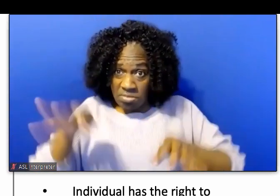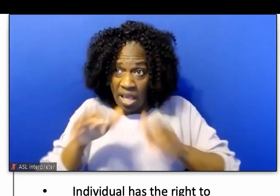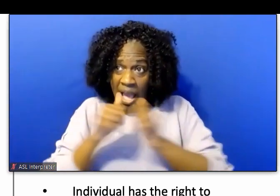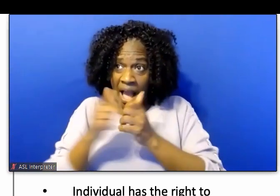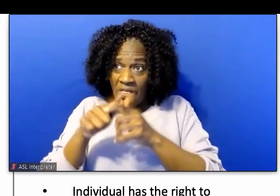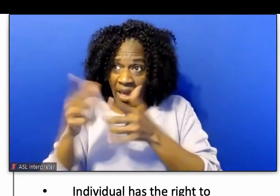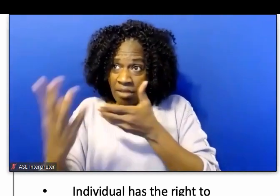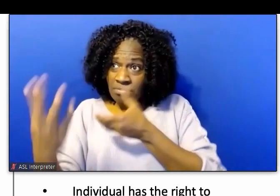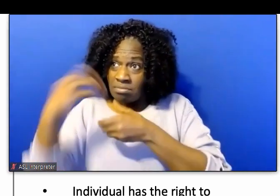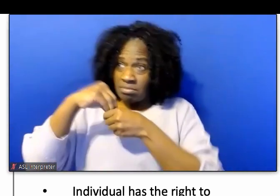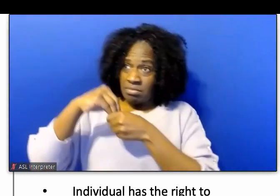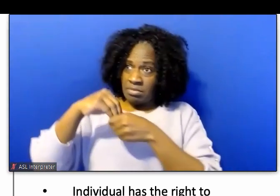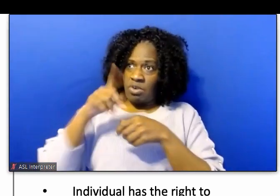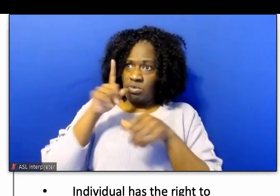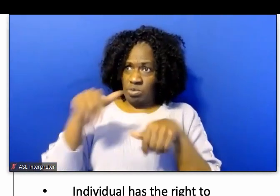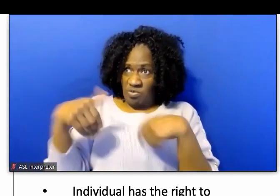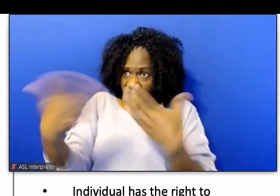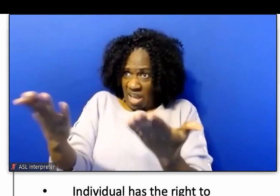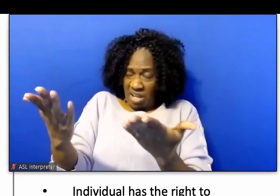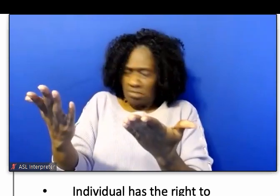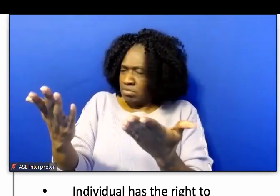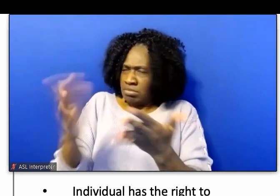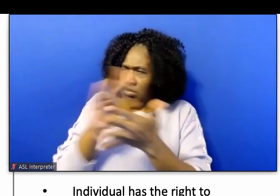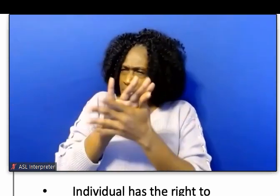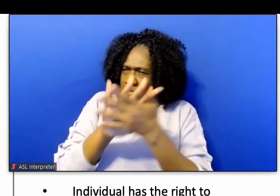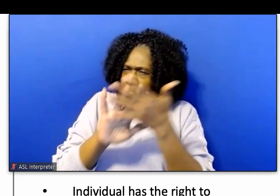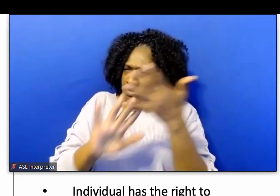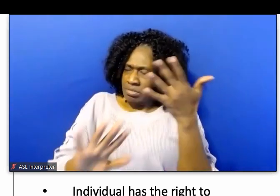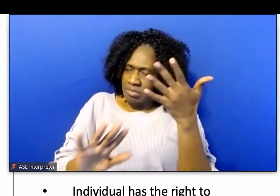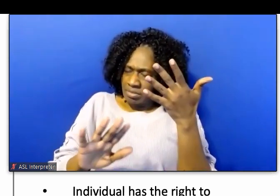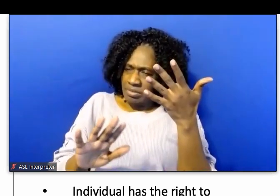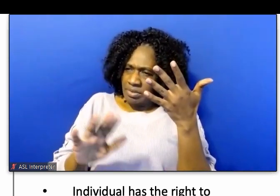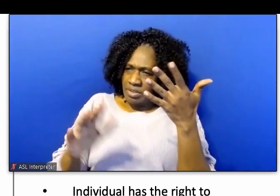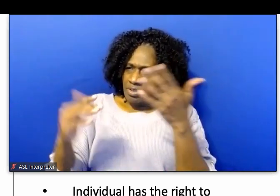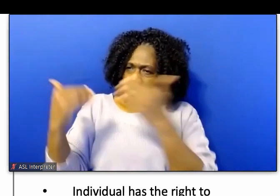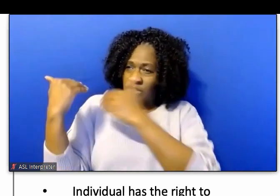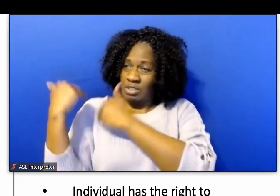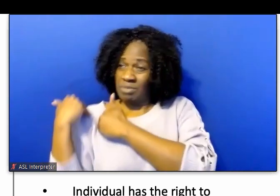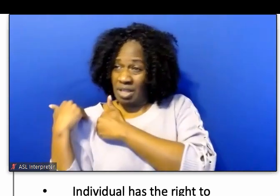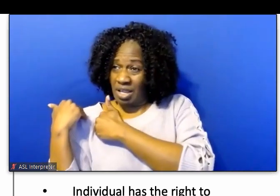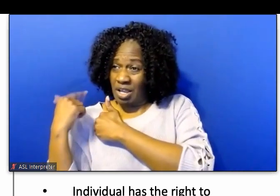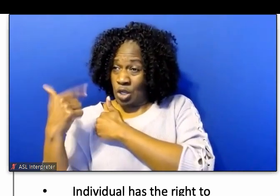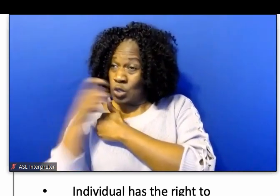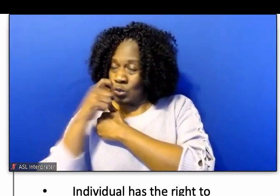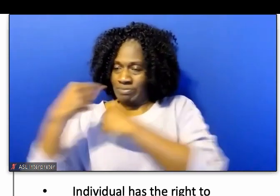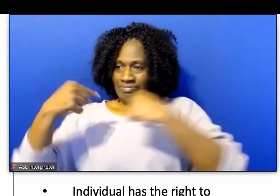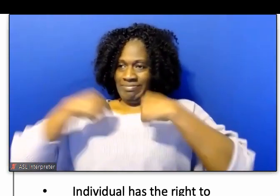Are you just providing it? So it puts the the responsibility on the provider, not the user.